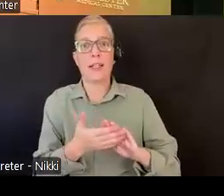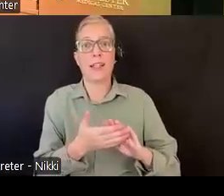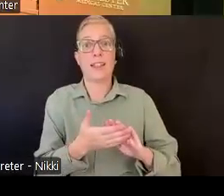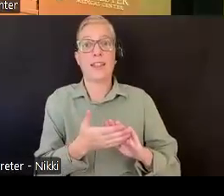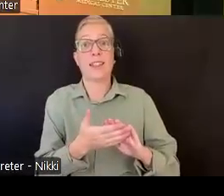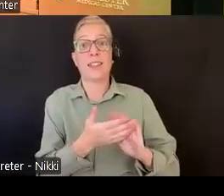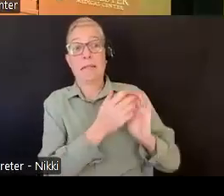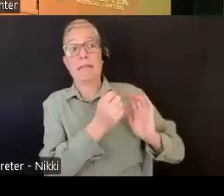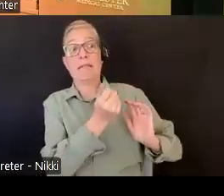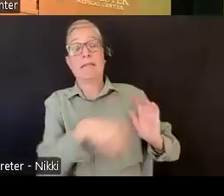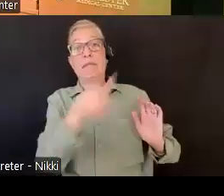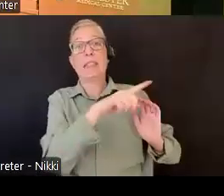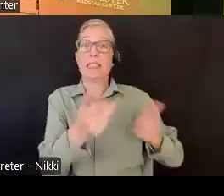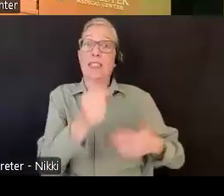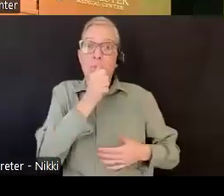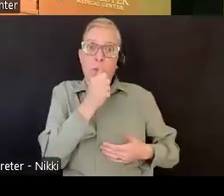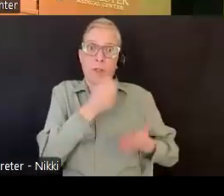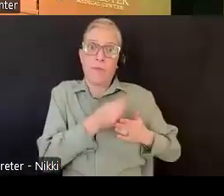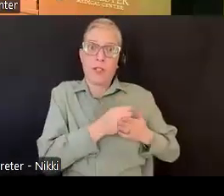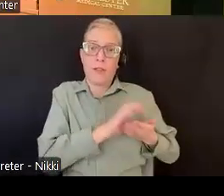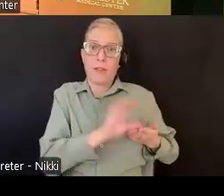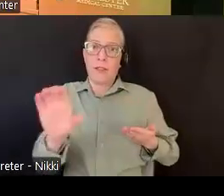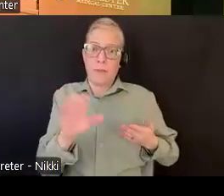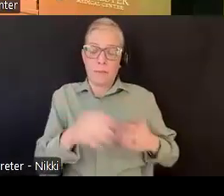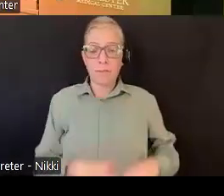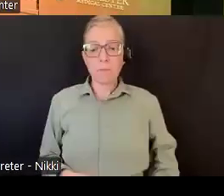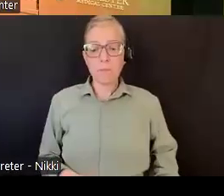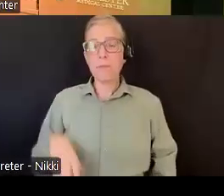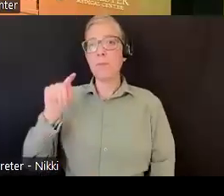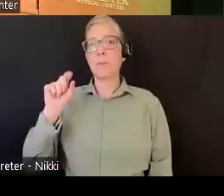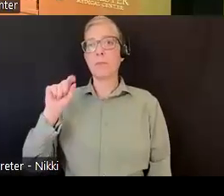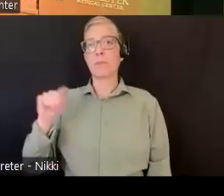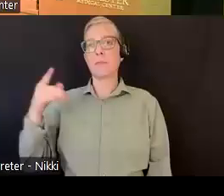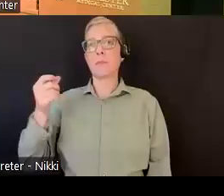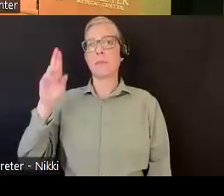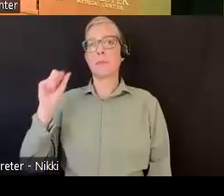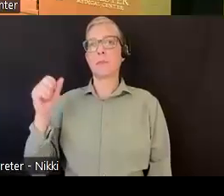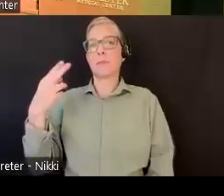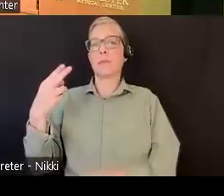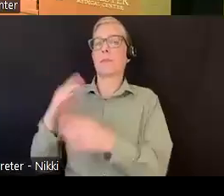and individuals. I'll ask a related question and then I'll look to the room as well, but related to